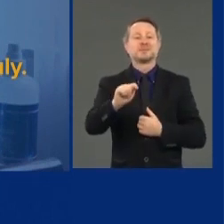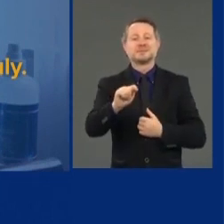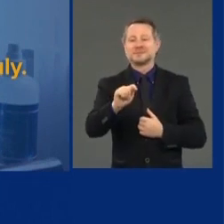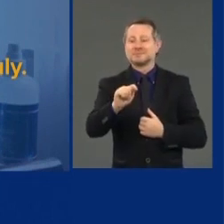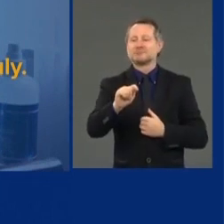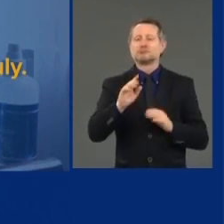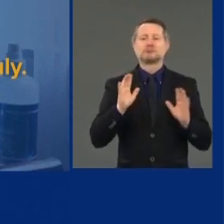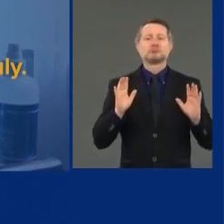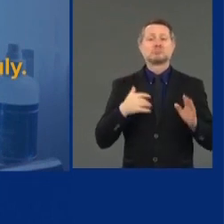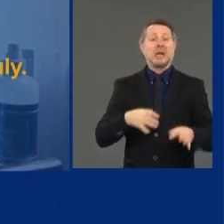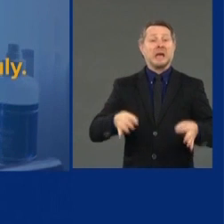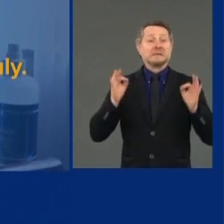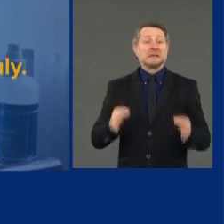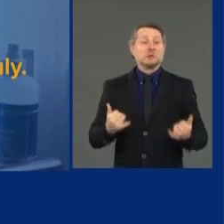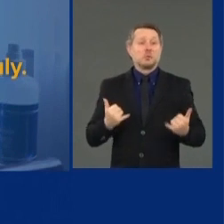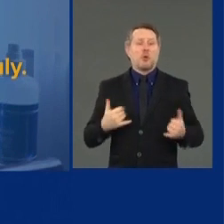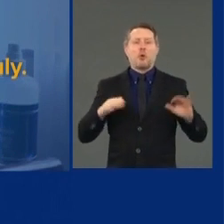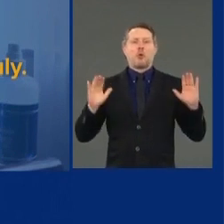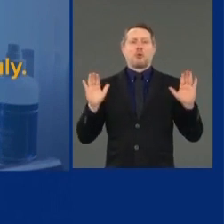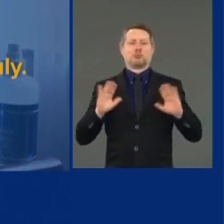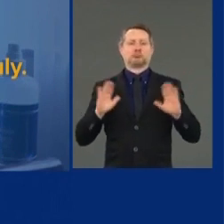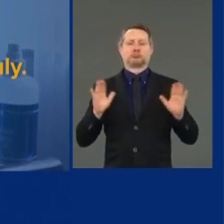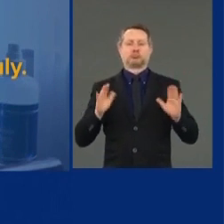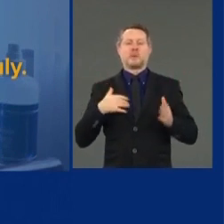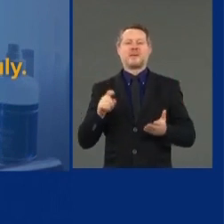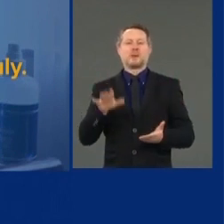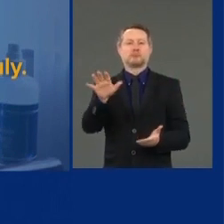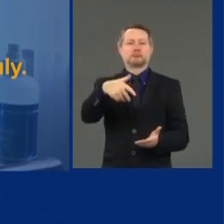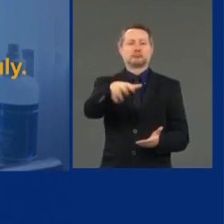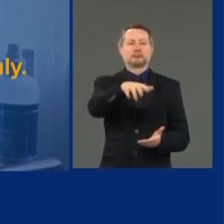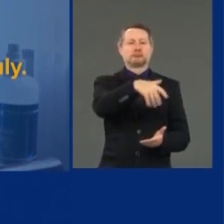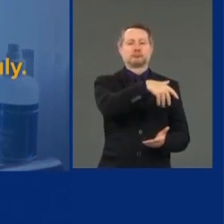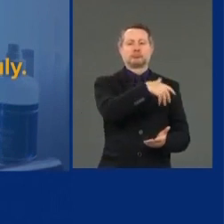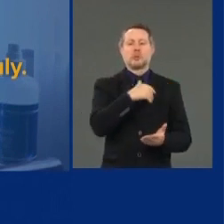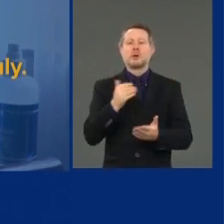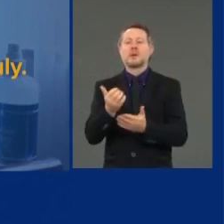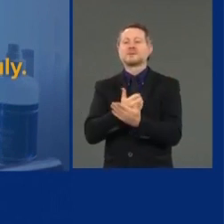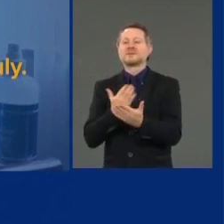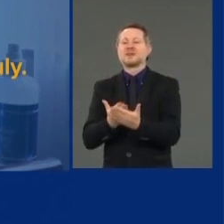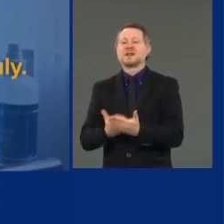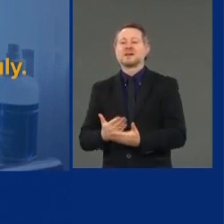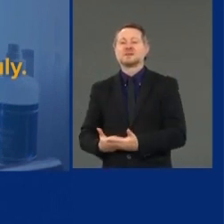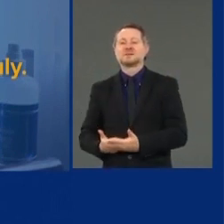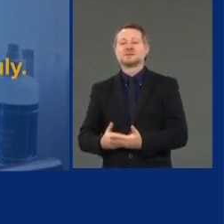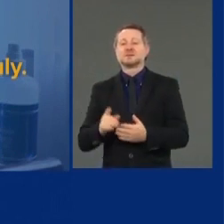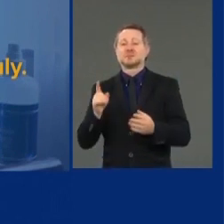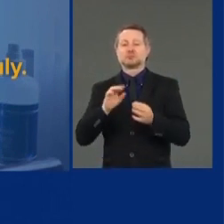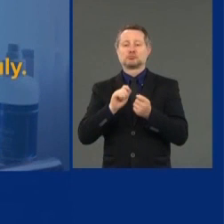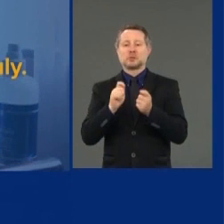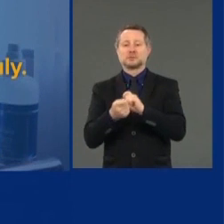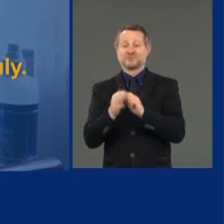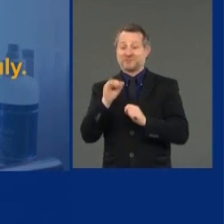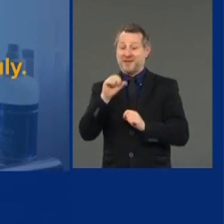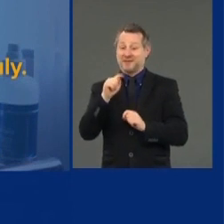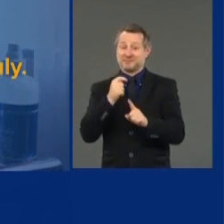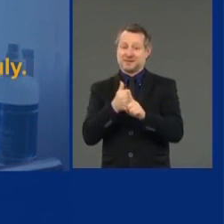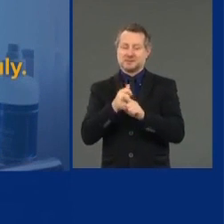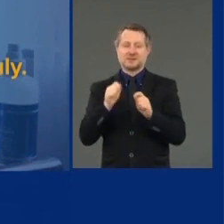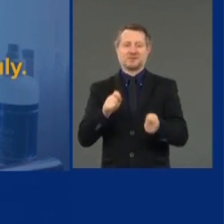FOR AN OPENING IN SEPTEMBER, BUT, AGAIN, WE DON'T WANT TO MAKE THAT DECISION UNTIL WE HAVE